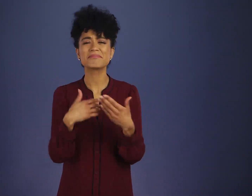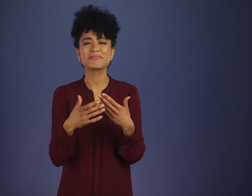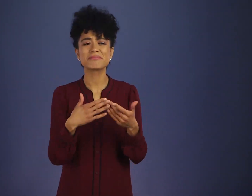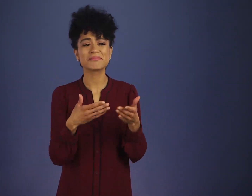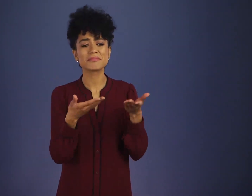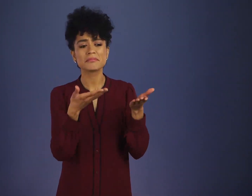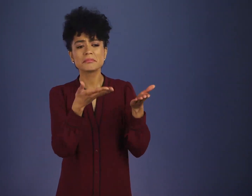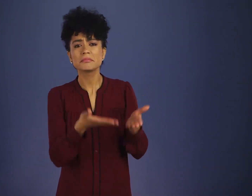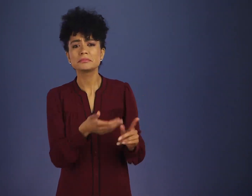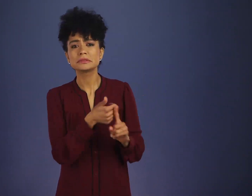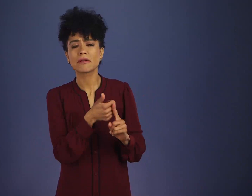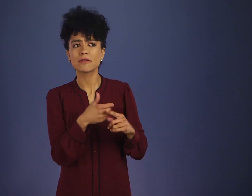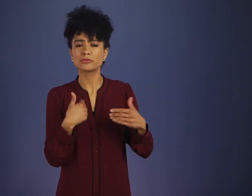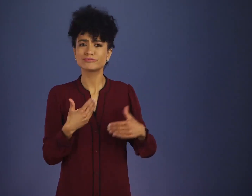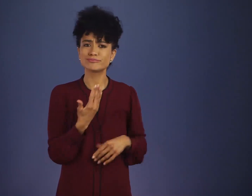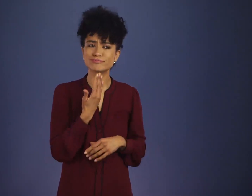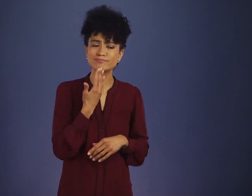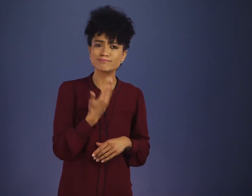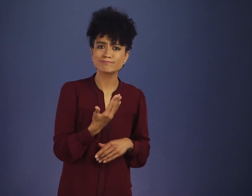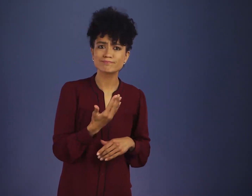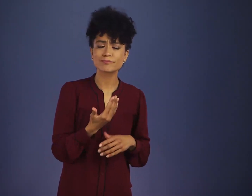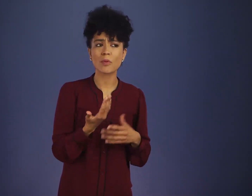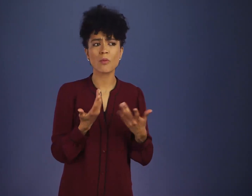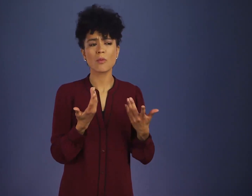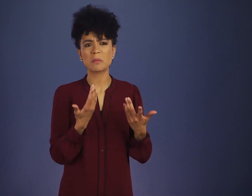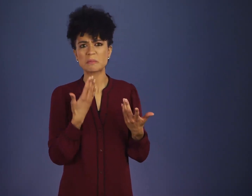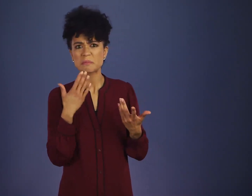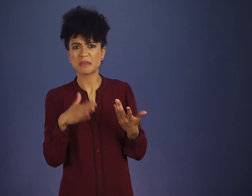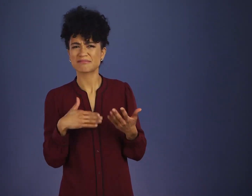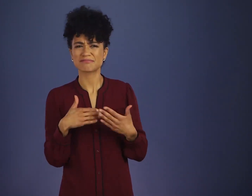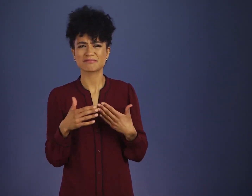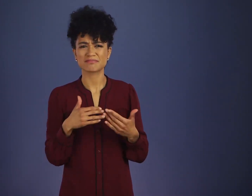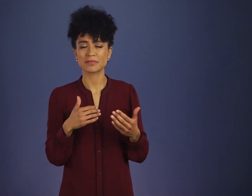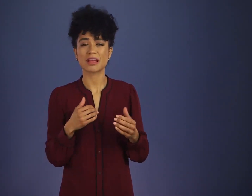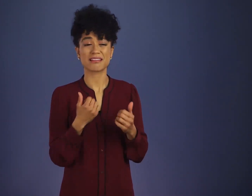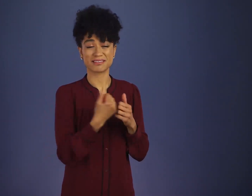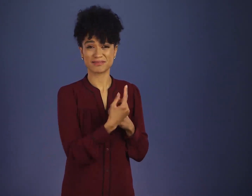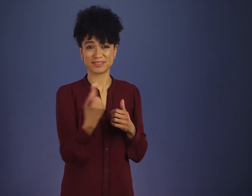No human being, however good, is exempt from these troubles.